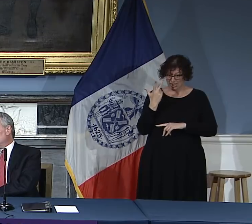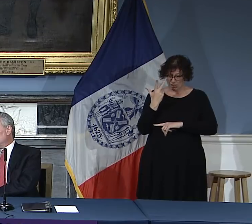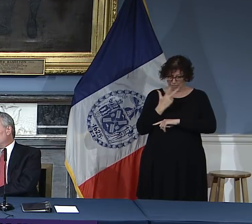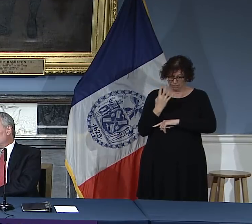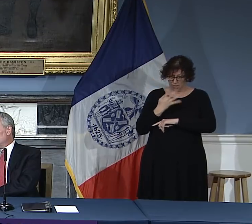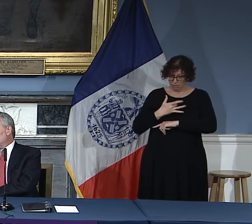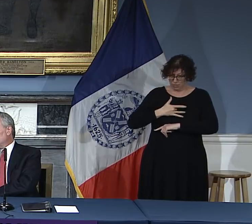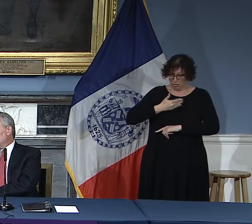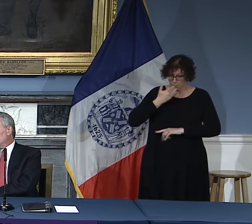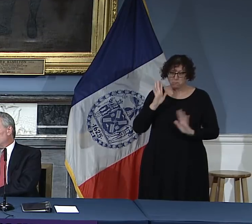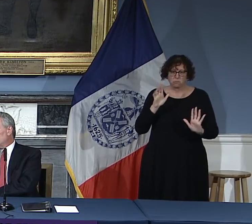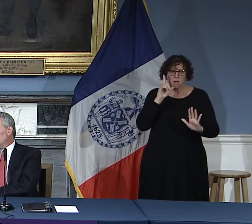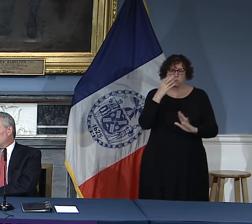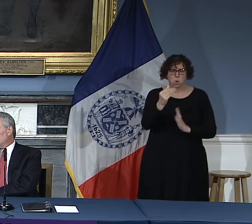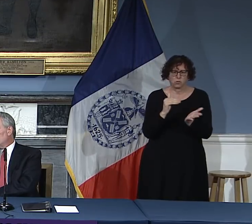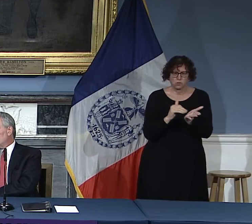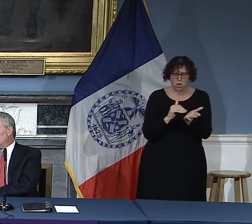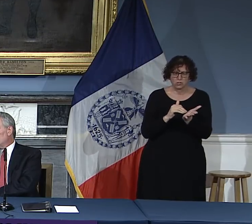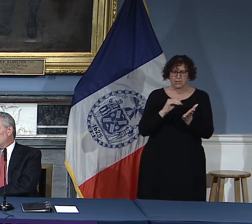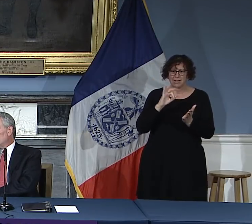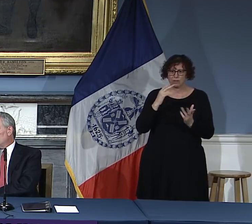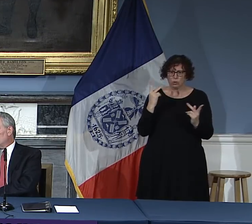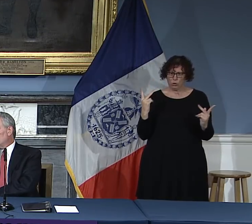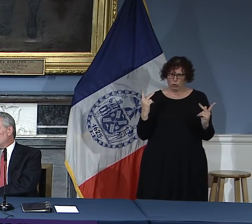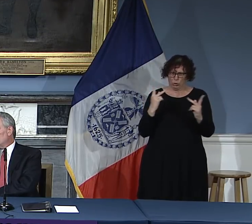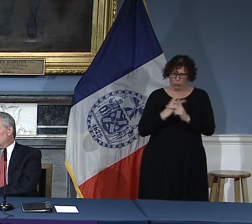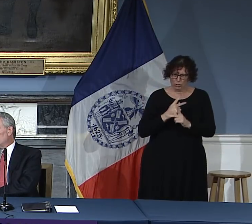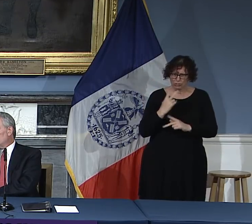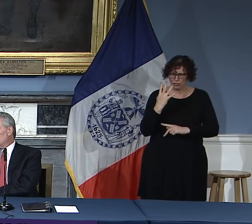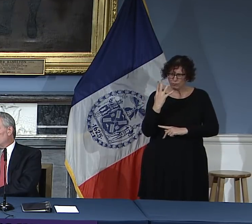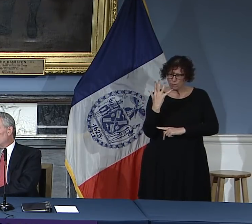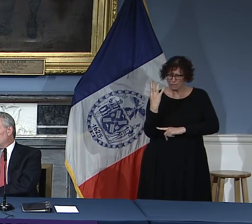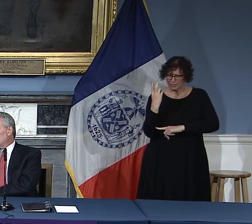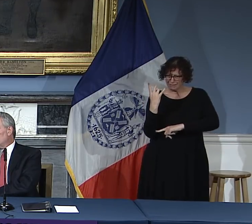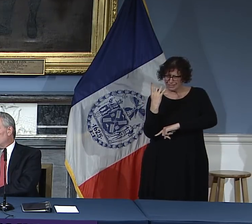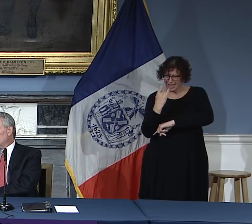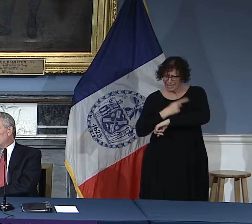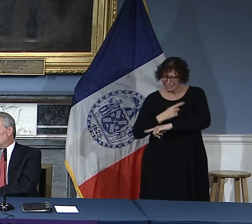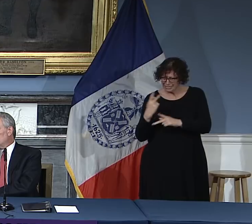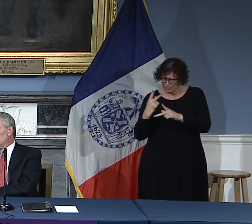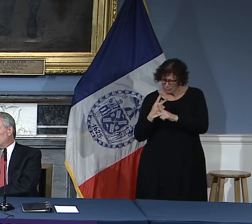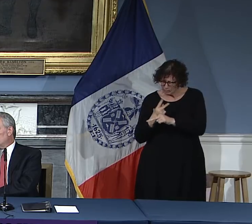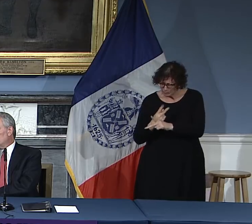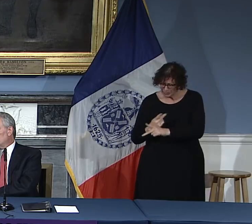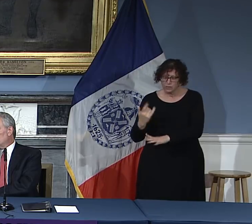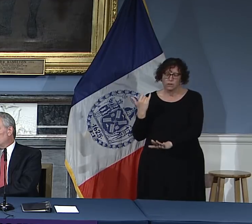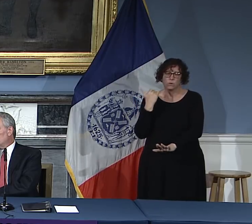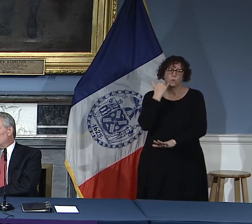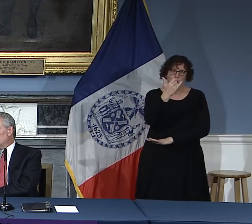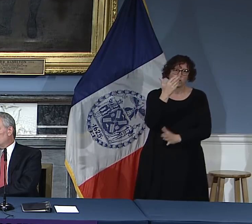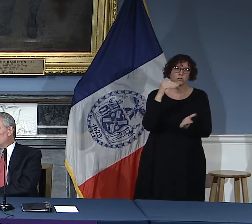MAKE IT EASY FOR THEM TO STAY HOME SAFELY AND TO ONLY REACH OUT TO THE DOCTORS IF